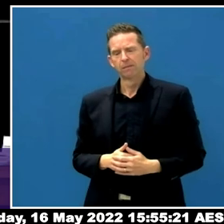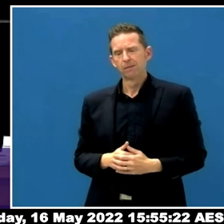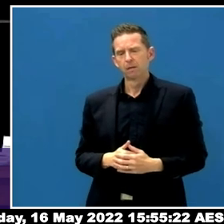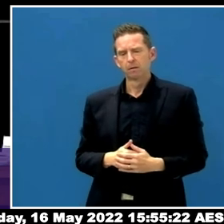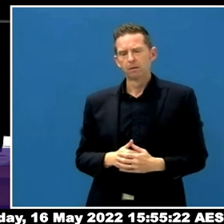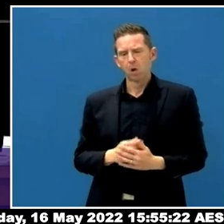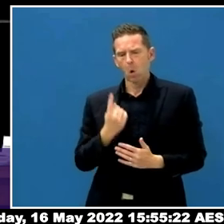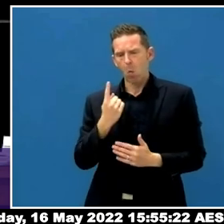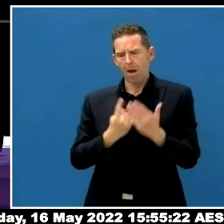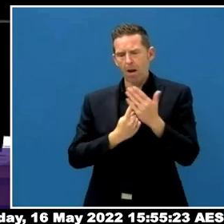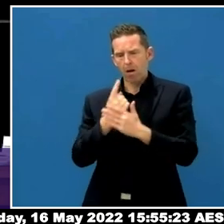invoicing would be irregular and inconsistent.